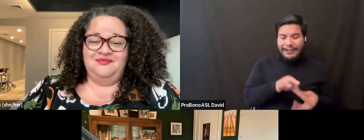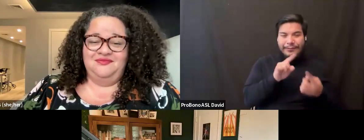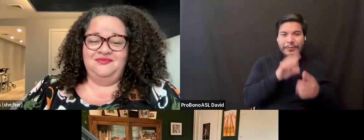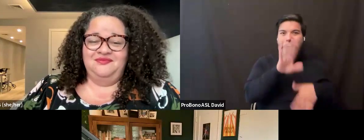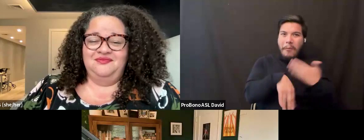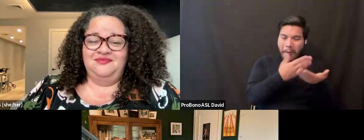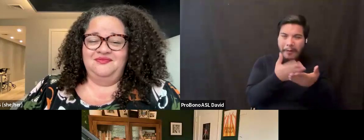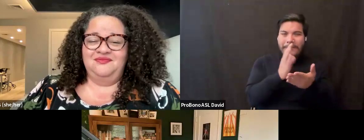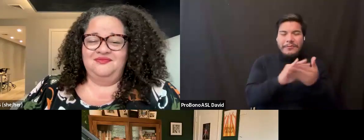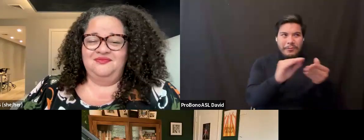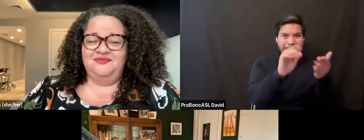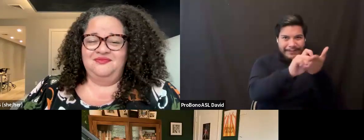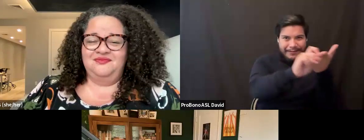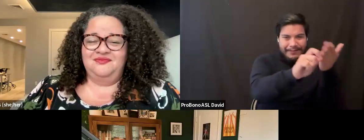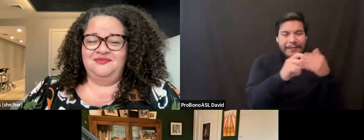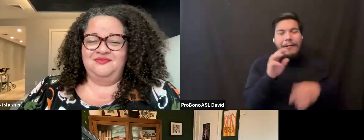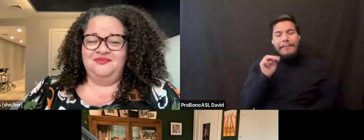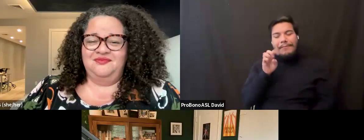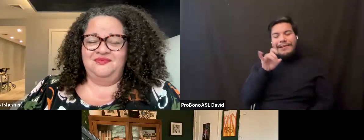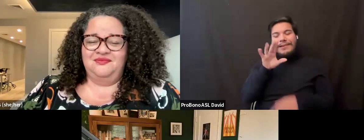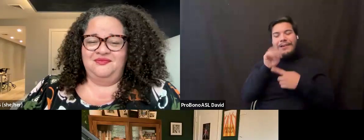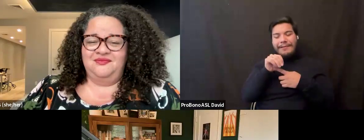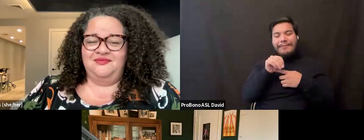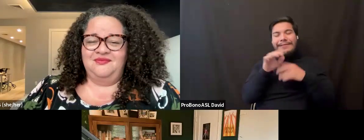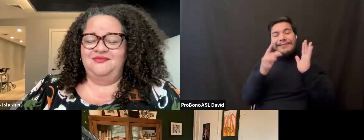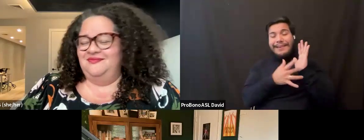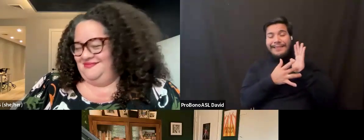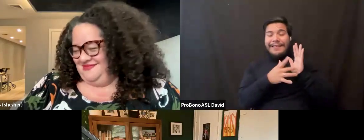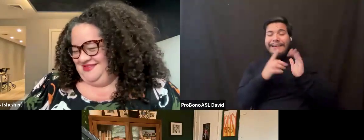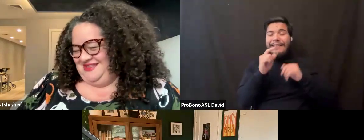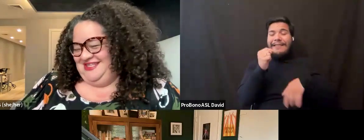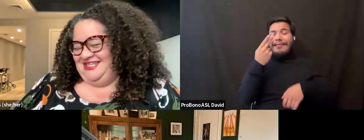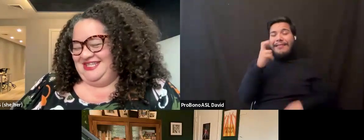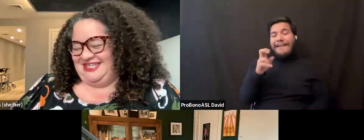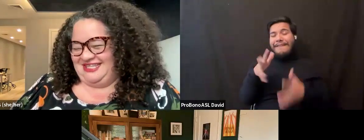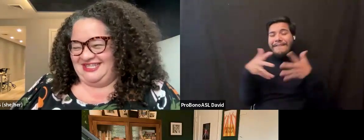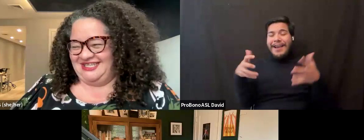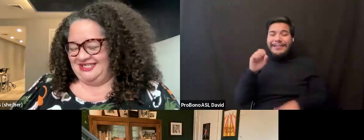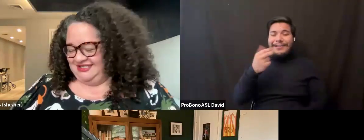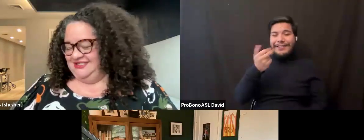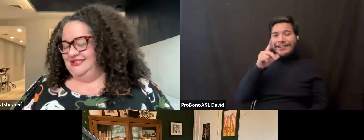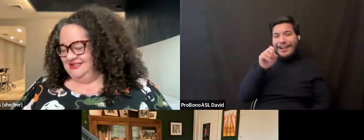So my name on Medium is technically the Fat Shadow, which has long been my joke about what my superhero name would be,